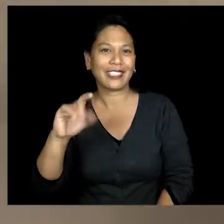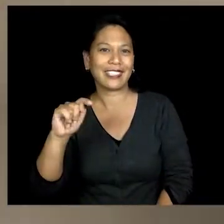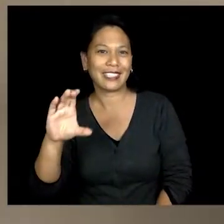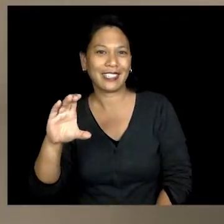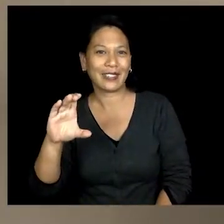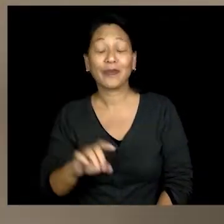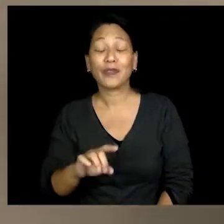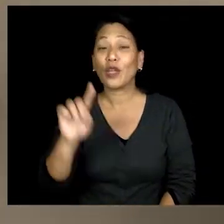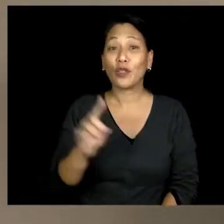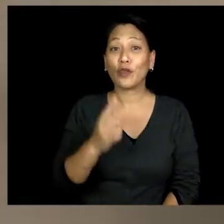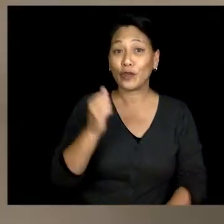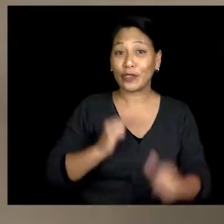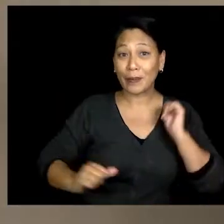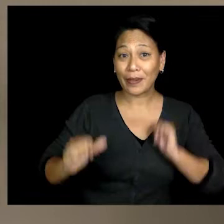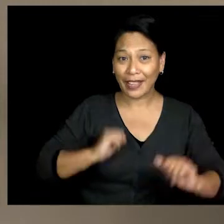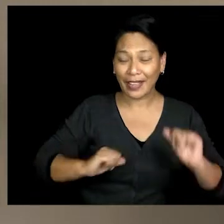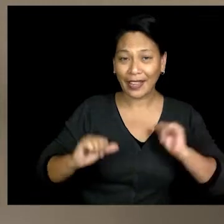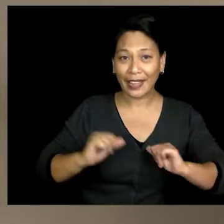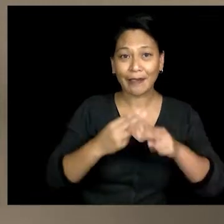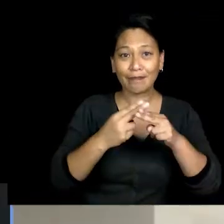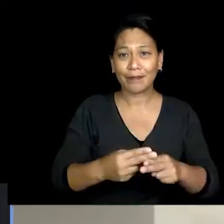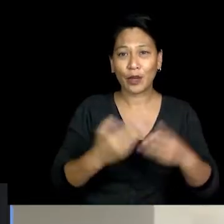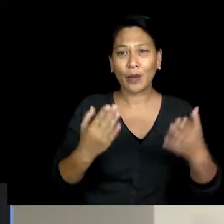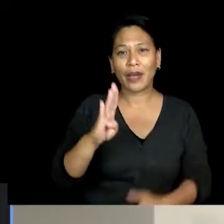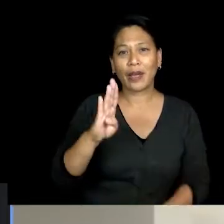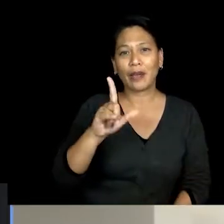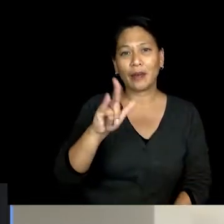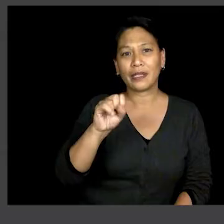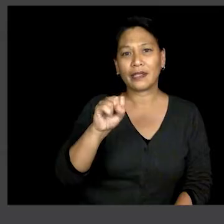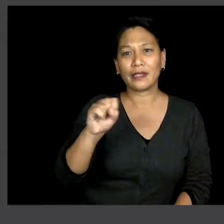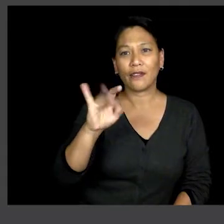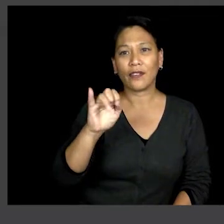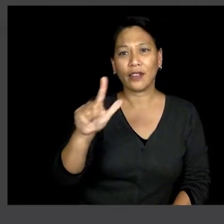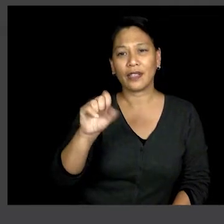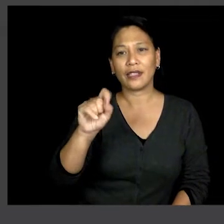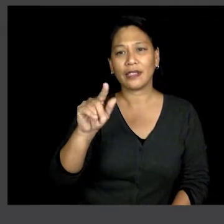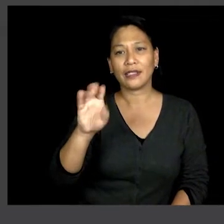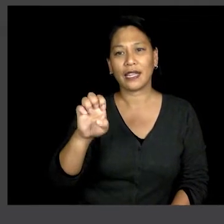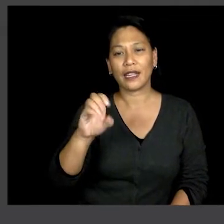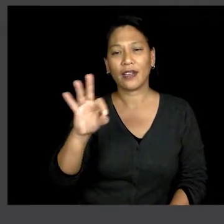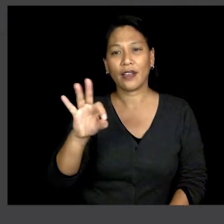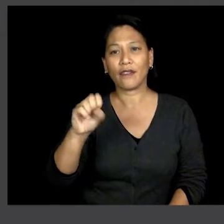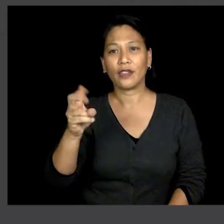We're so happy to announce that the first play in the TACTICS Mainstage Series 2022 is "Blissful State of Surrender" by Sanita Fejzić,